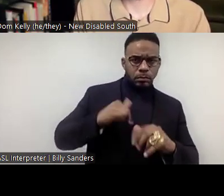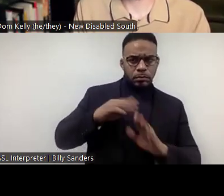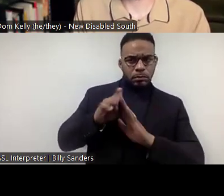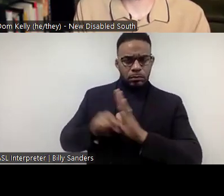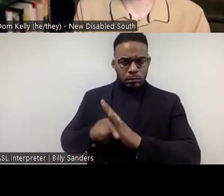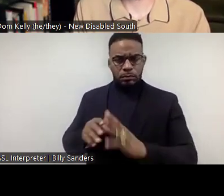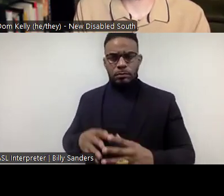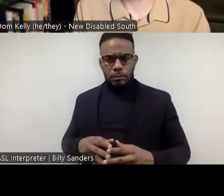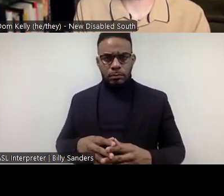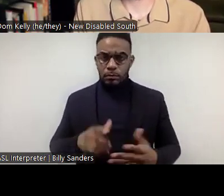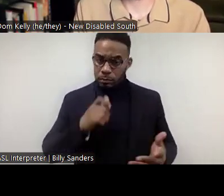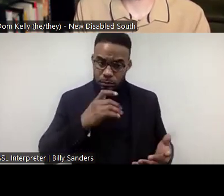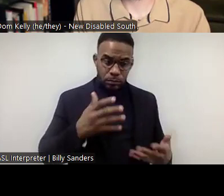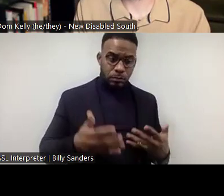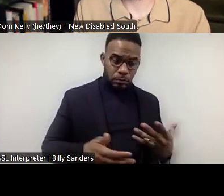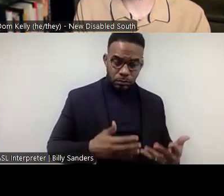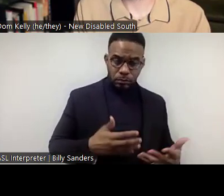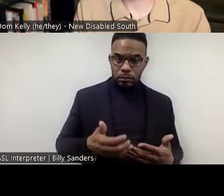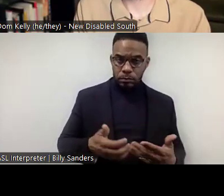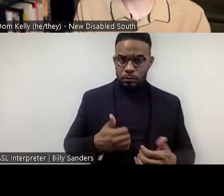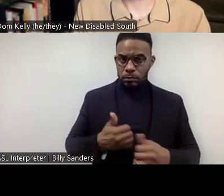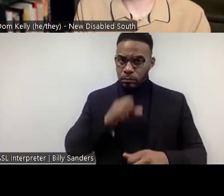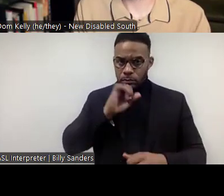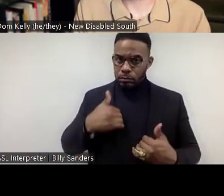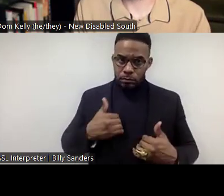So I want to say that. Mutual aid is also helping people who